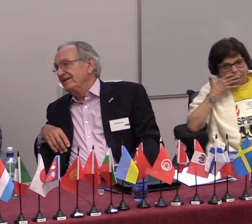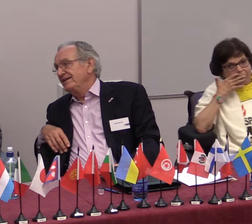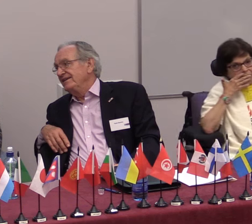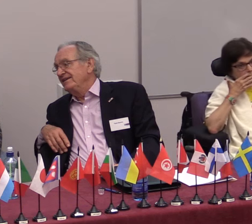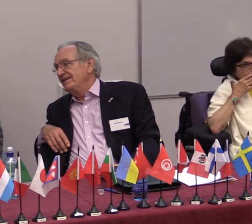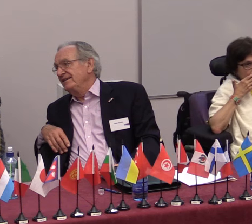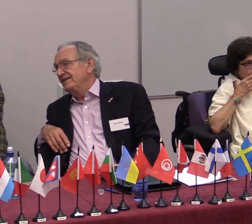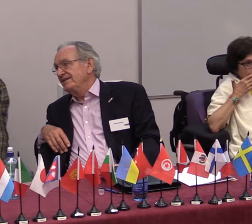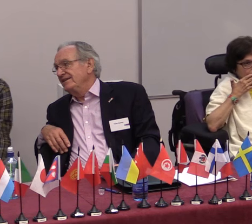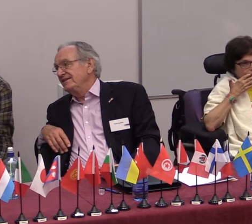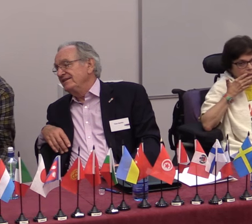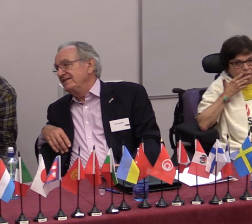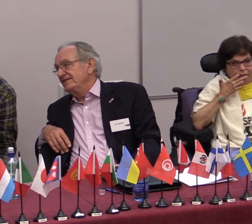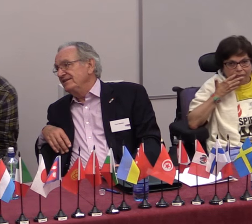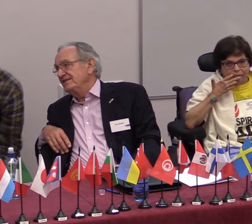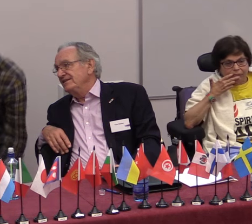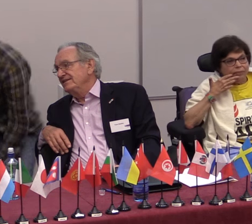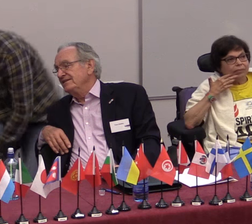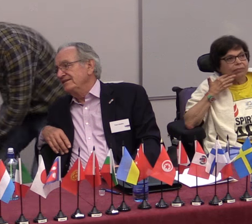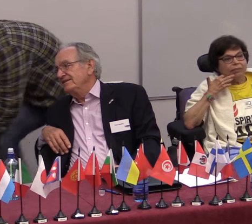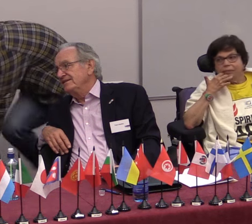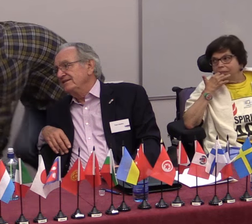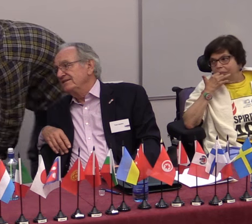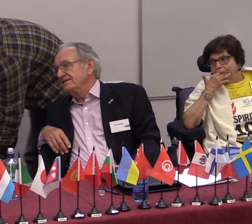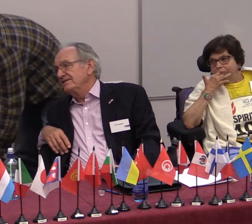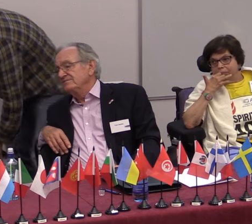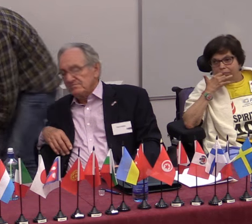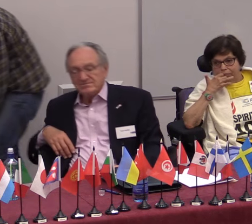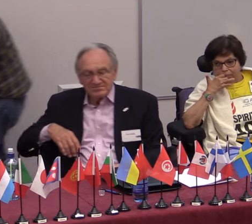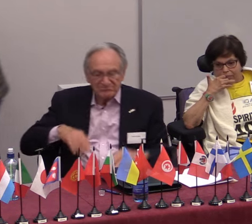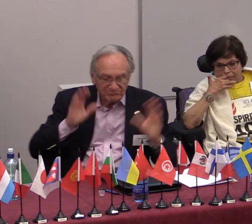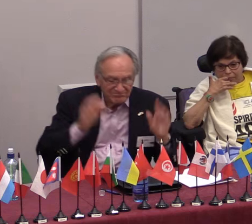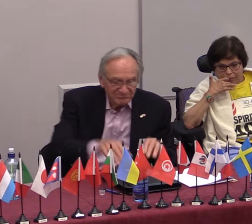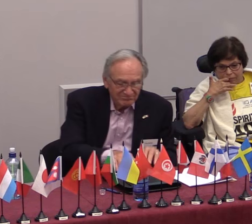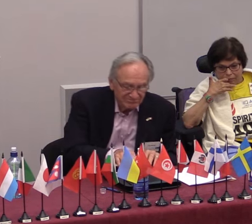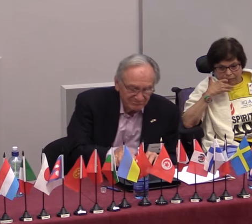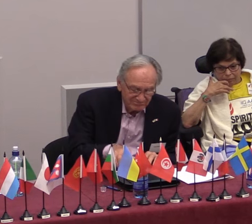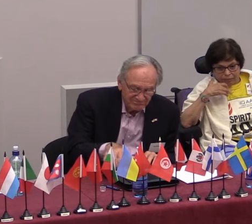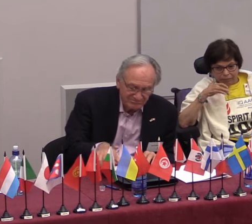a while, and if you need to talk to them one on one, they are happy to do so.